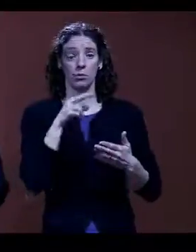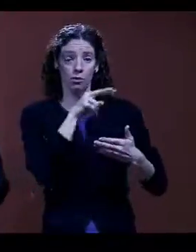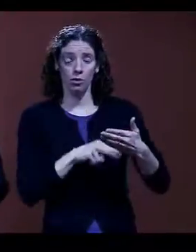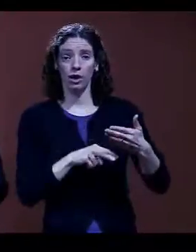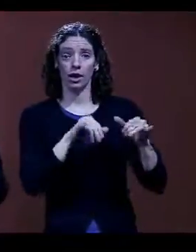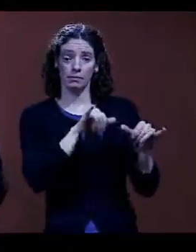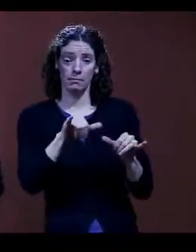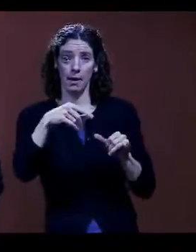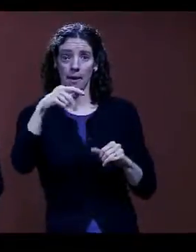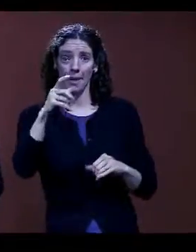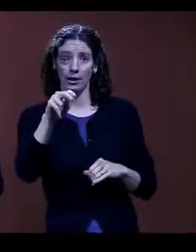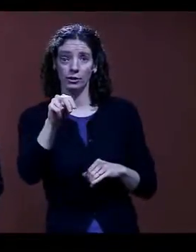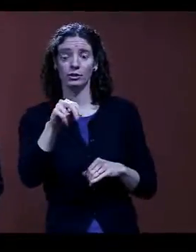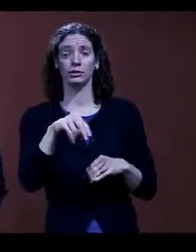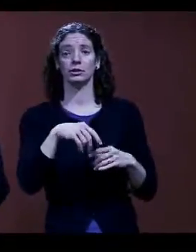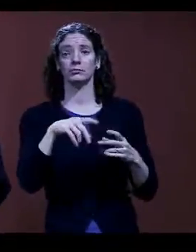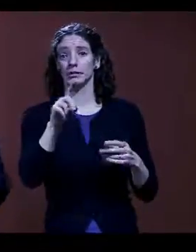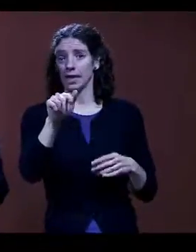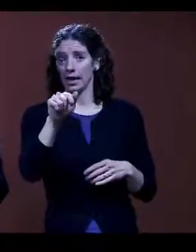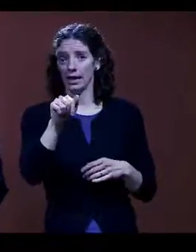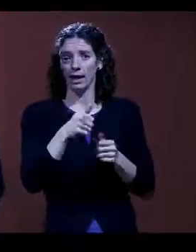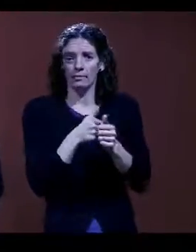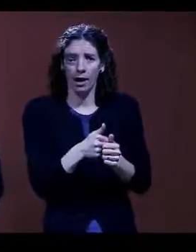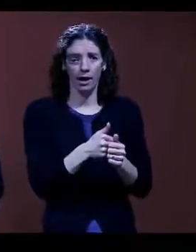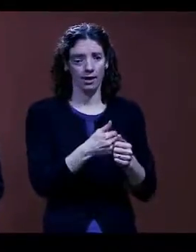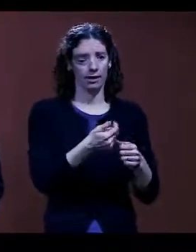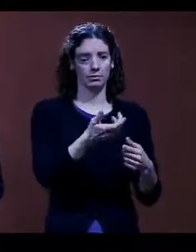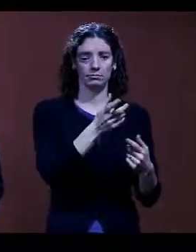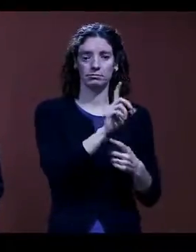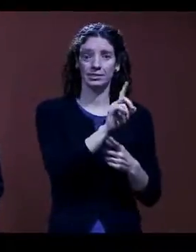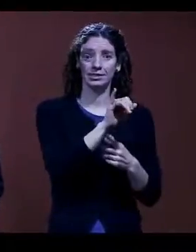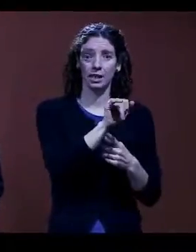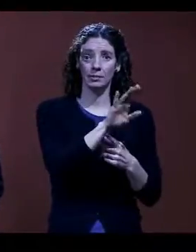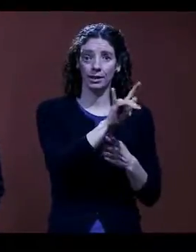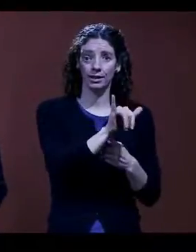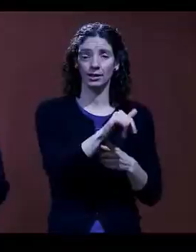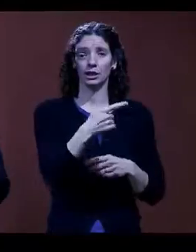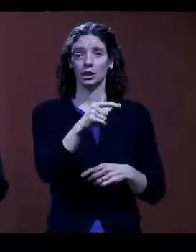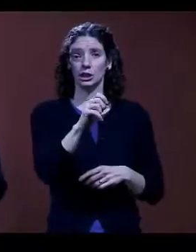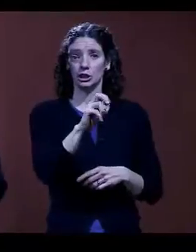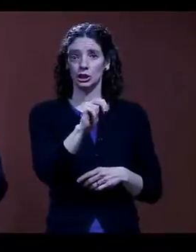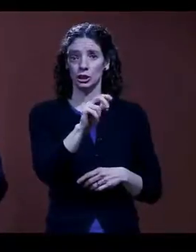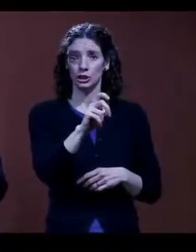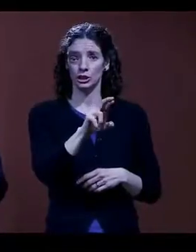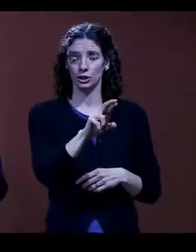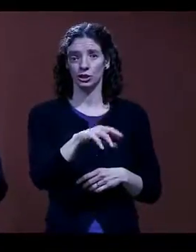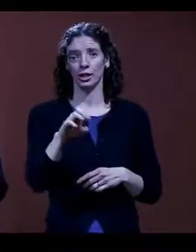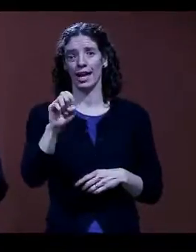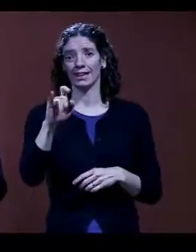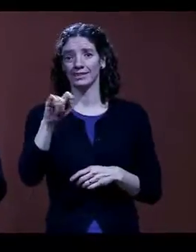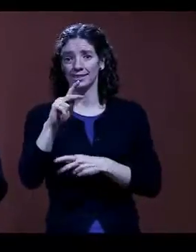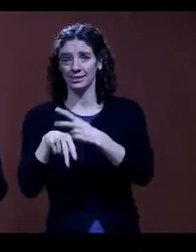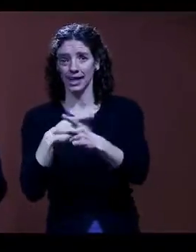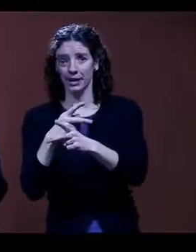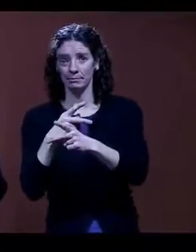by gender, exit type, race/ethnicity; thinking about areas of the school or district where youth are engaged